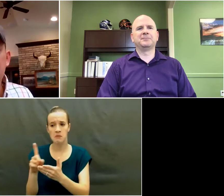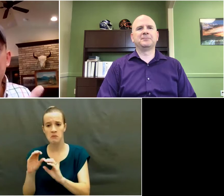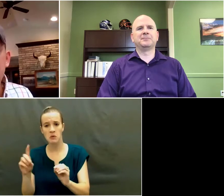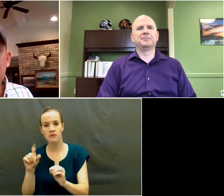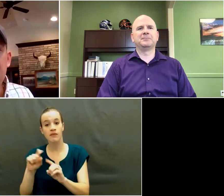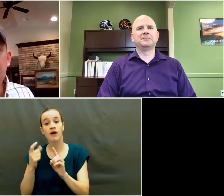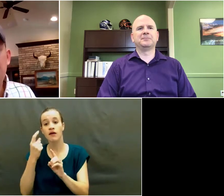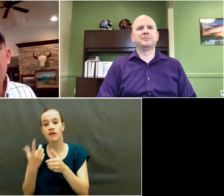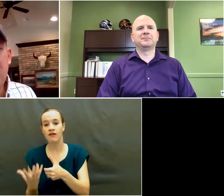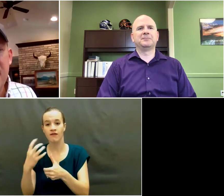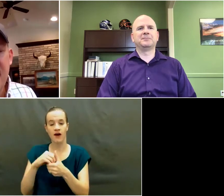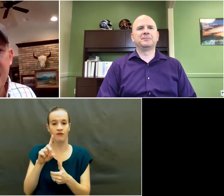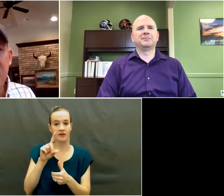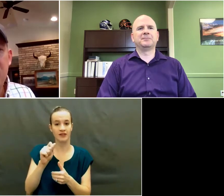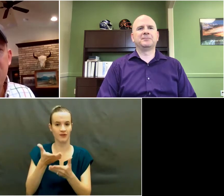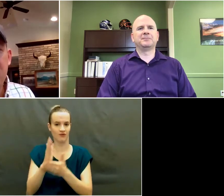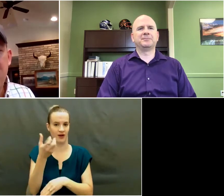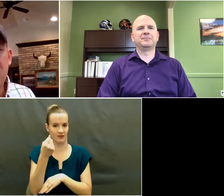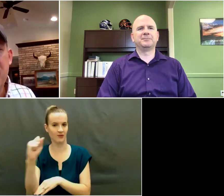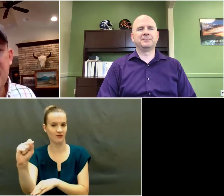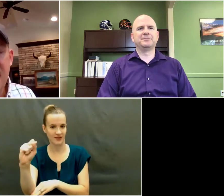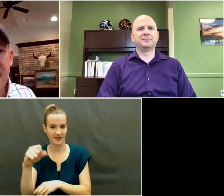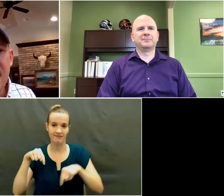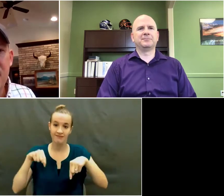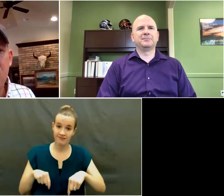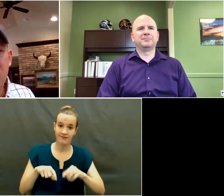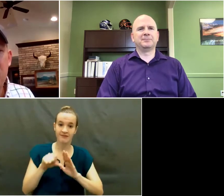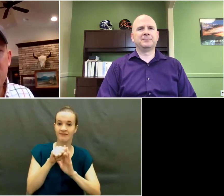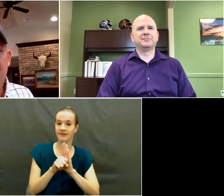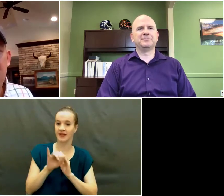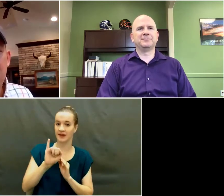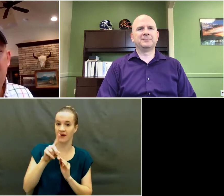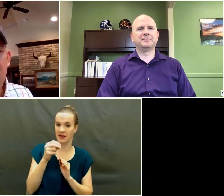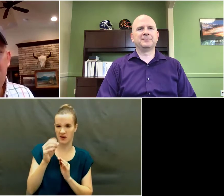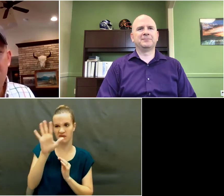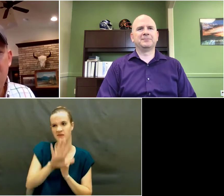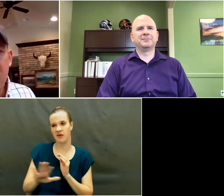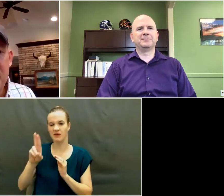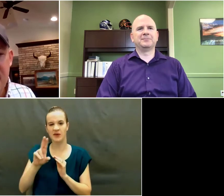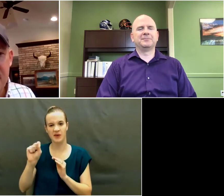Rights Movement in Idaho and around the country. And we're going to be talking about Steven's